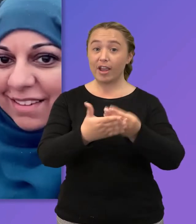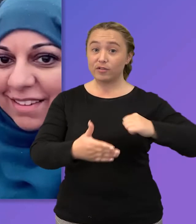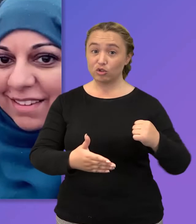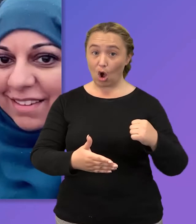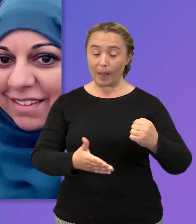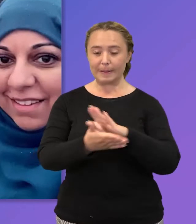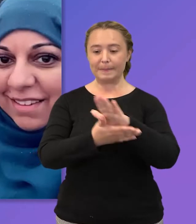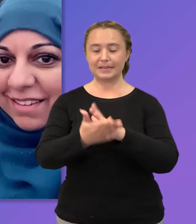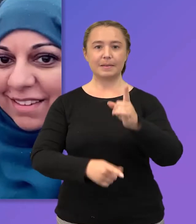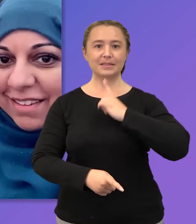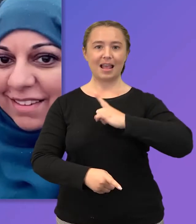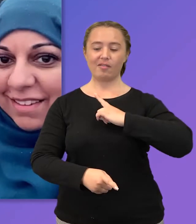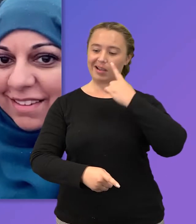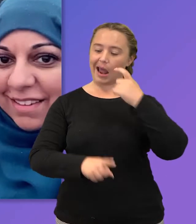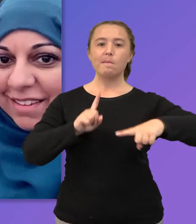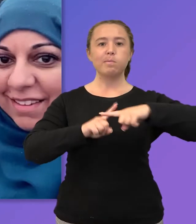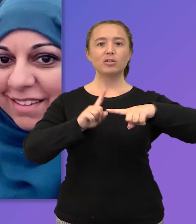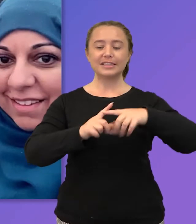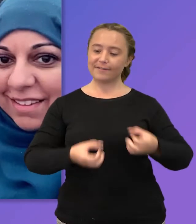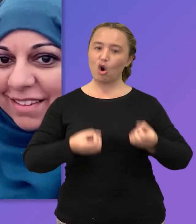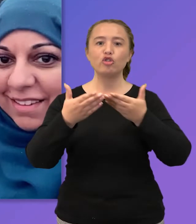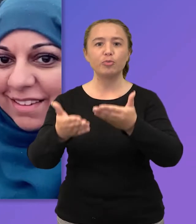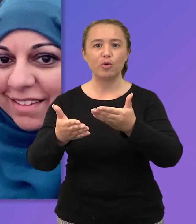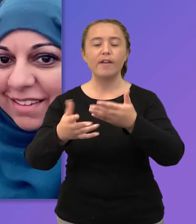Working for Revenue Scotland has allowed me to positively contribute to the success of